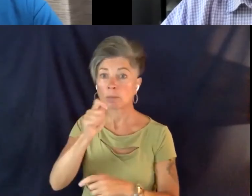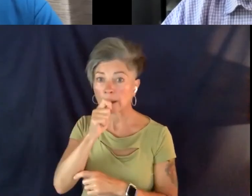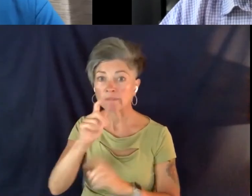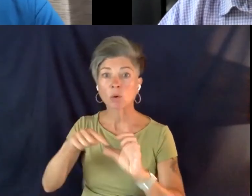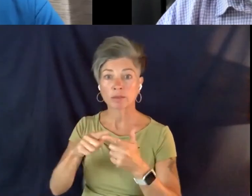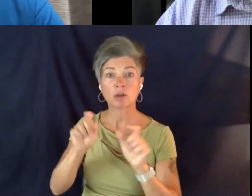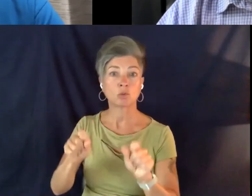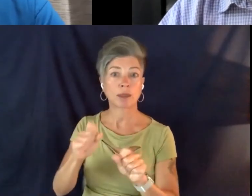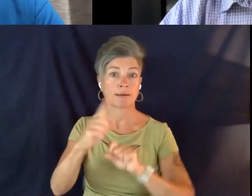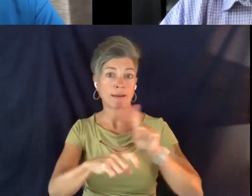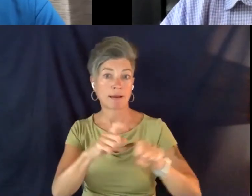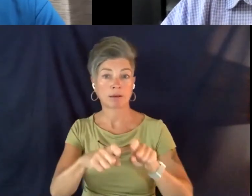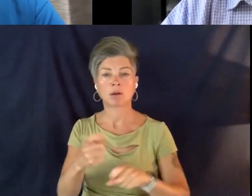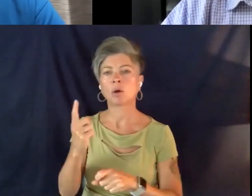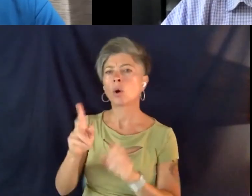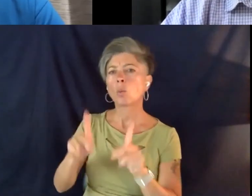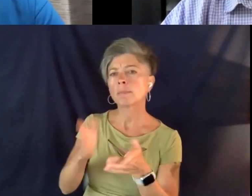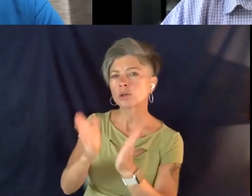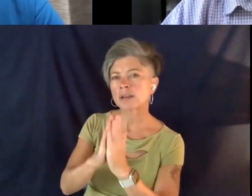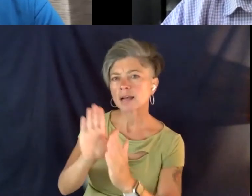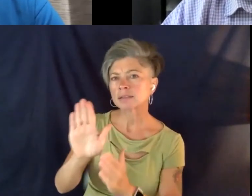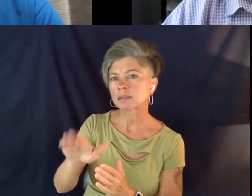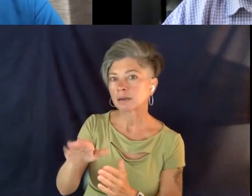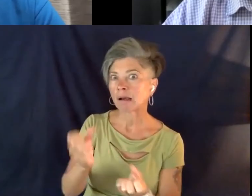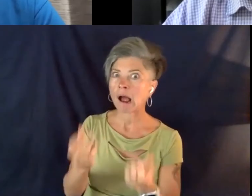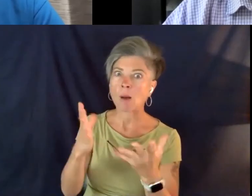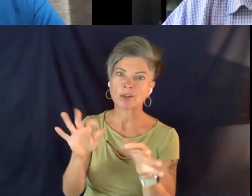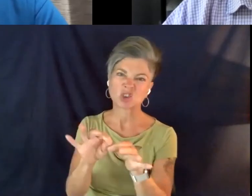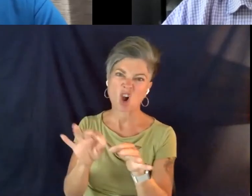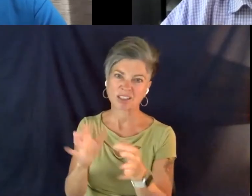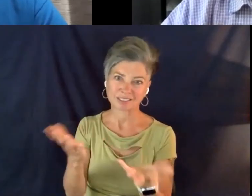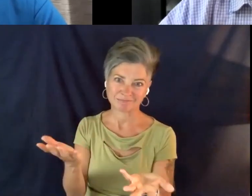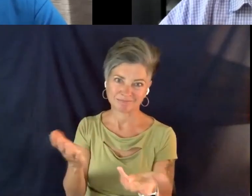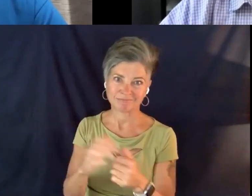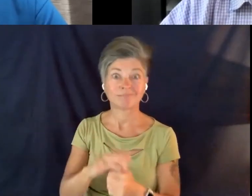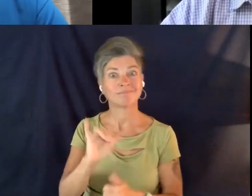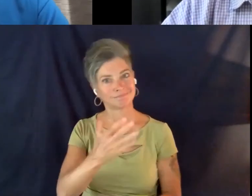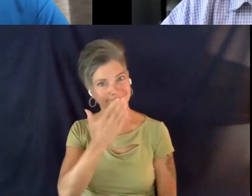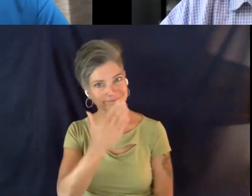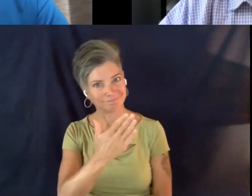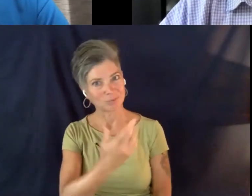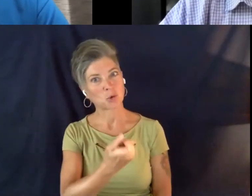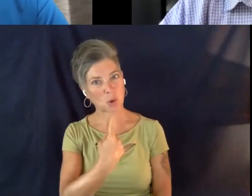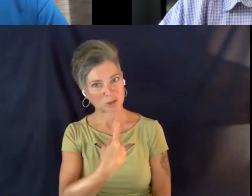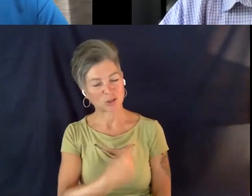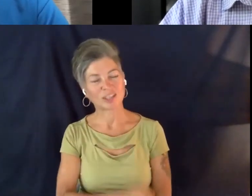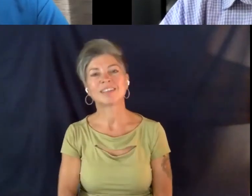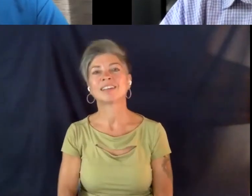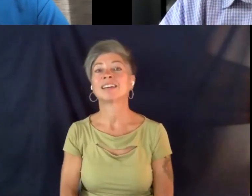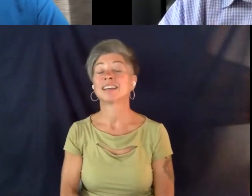So one person's asking how much does this all cost? That's such a good question. And the awful answer is I don't know.